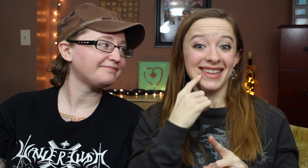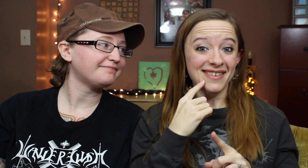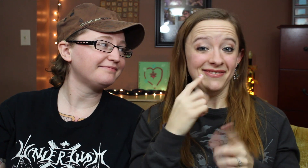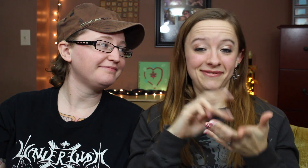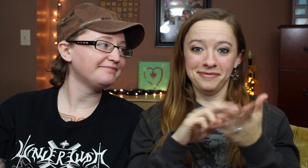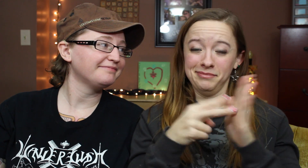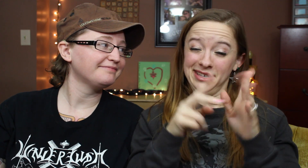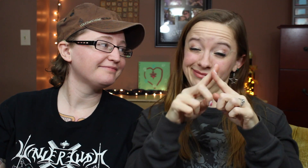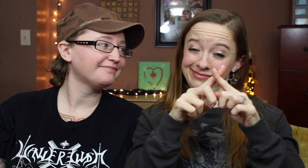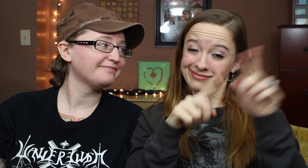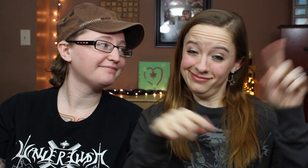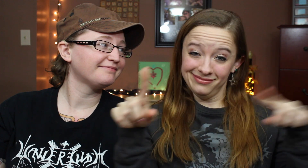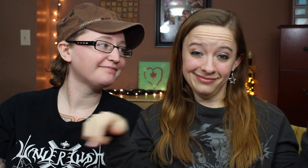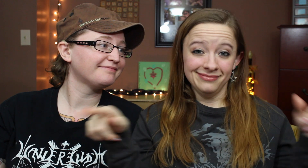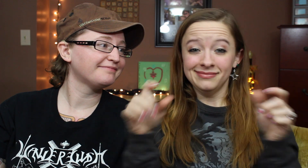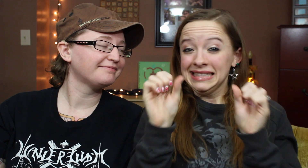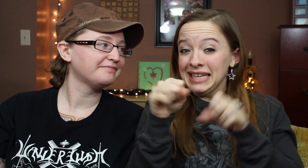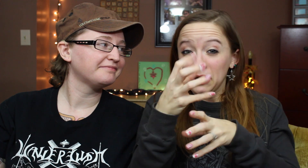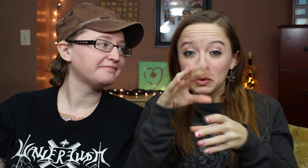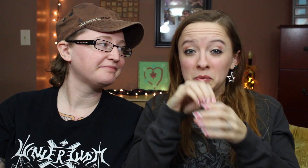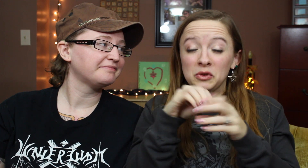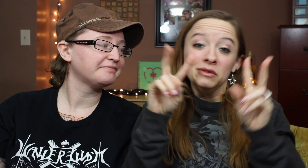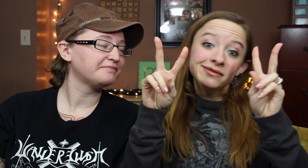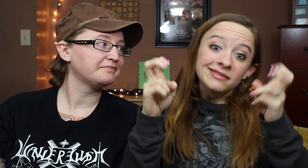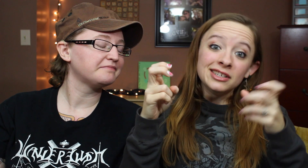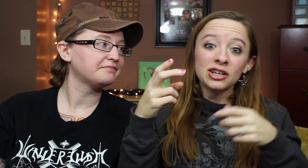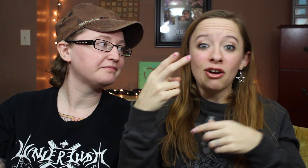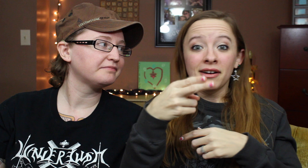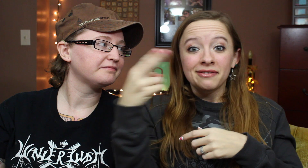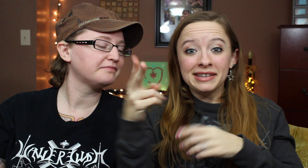now deaf actually means quite a lot of things.